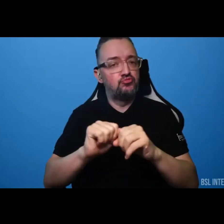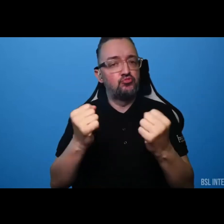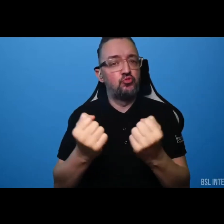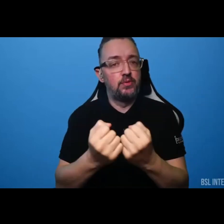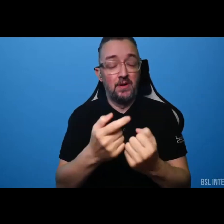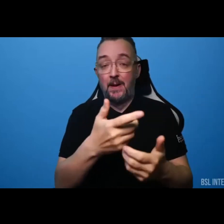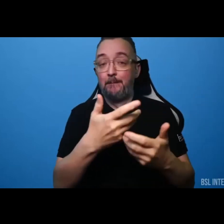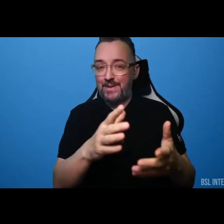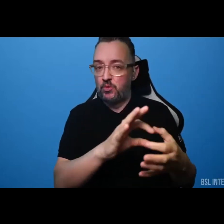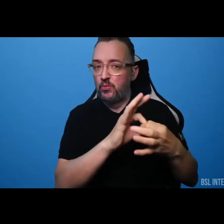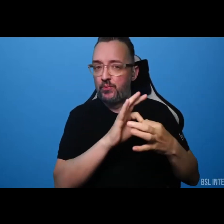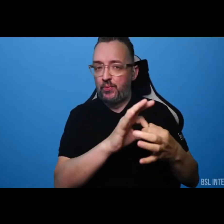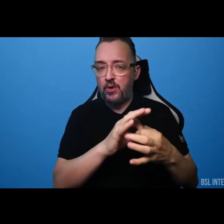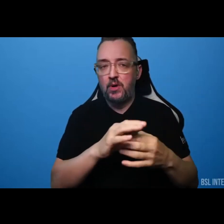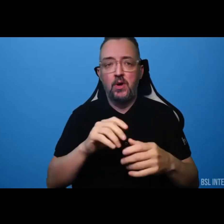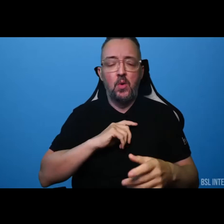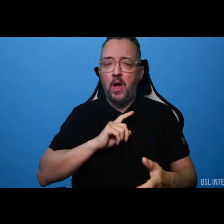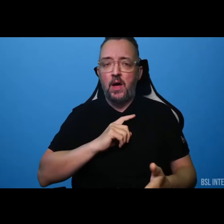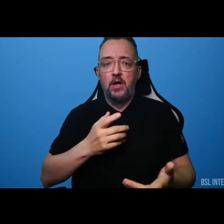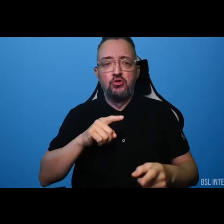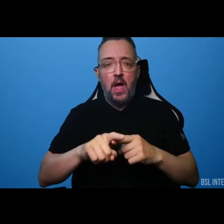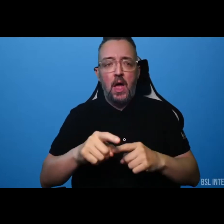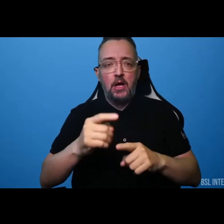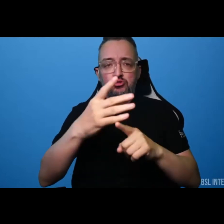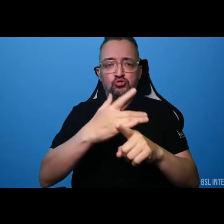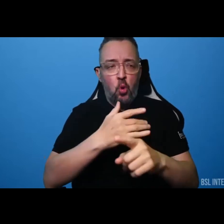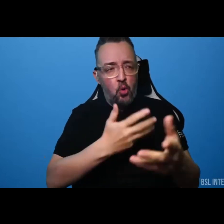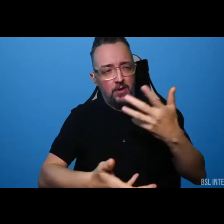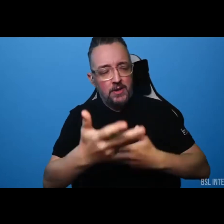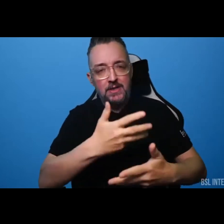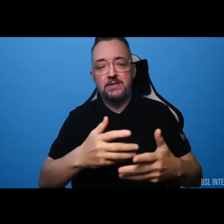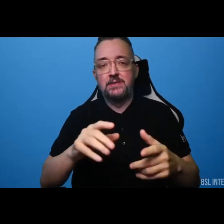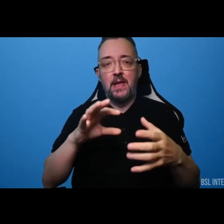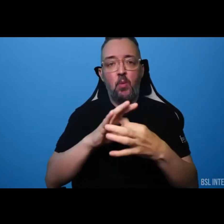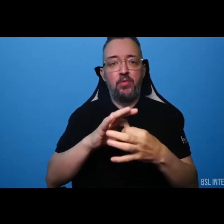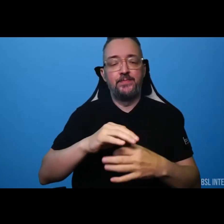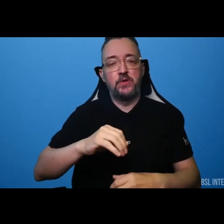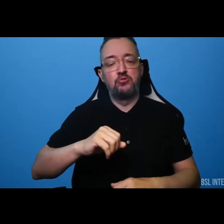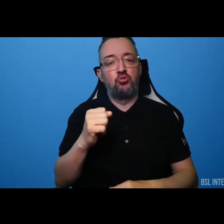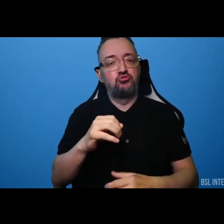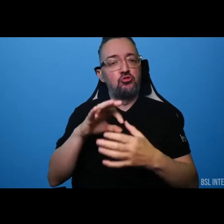and he tries to bring out stories of Scotland's relationship empire and to slavery,